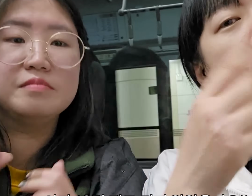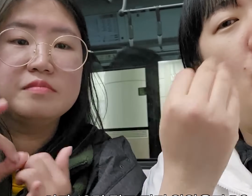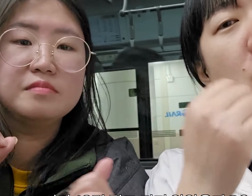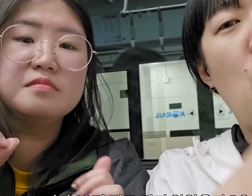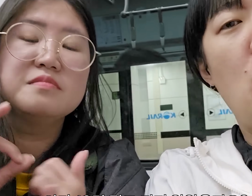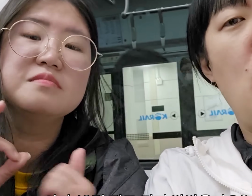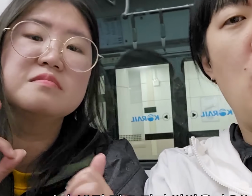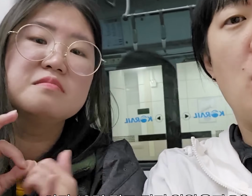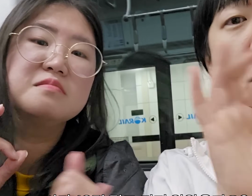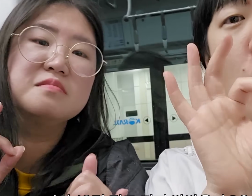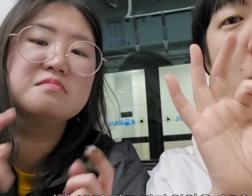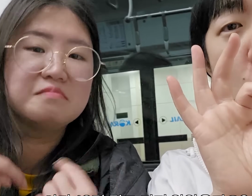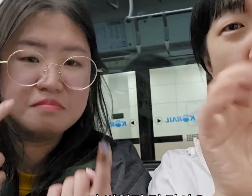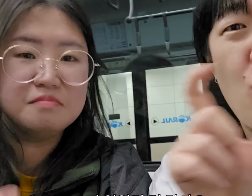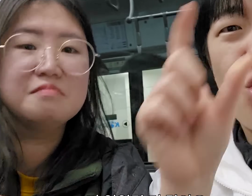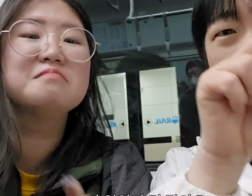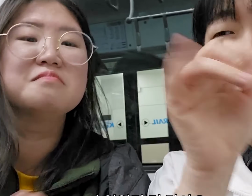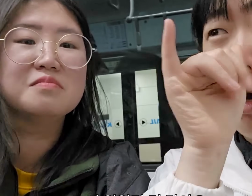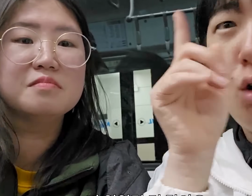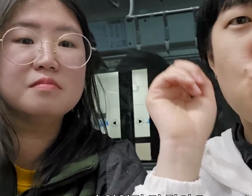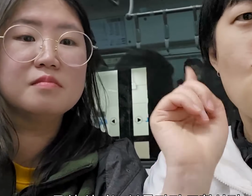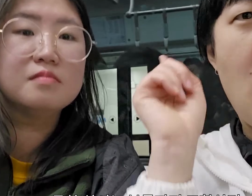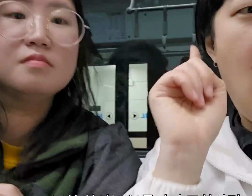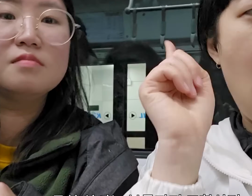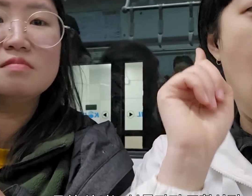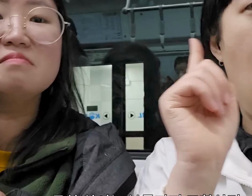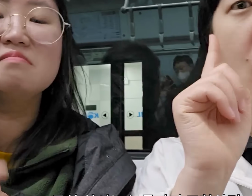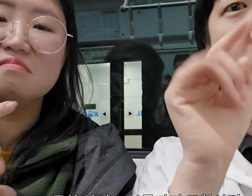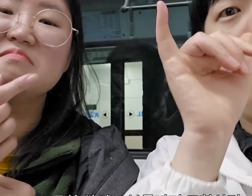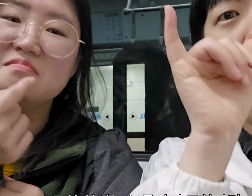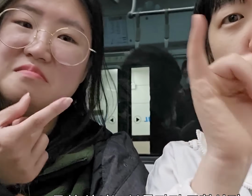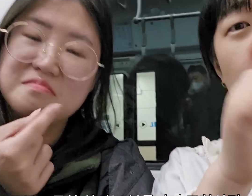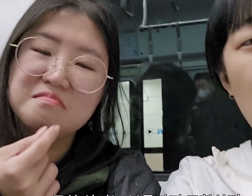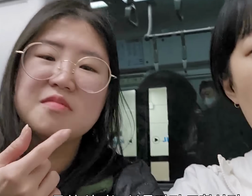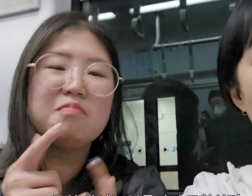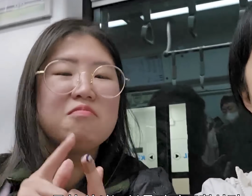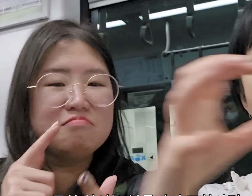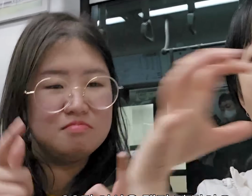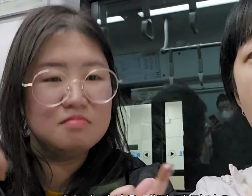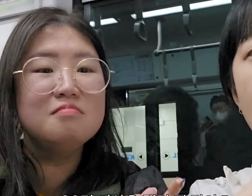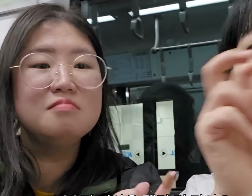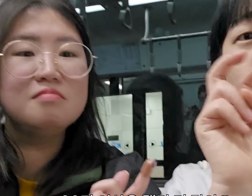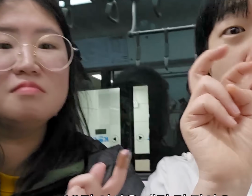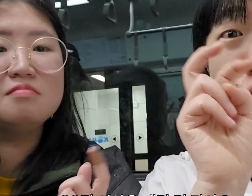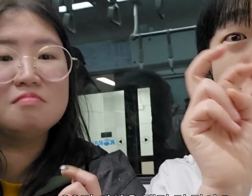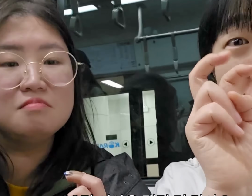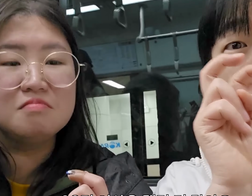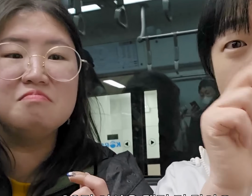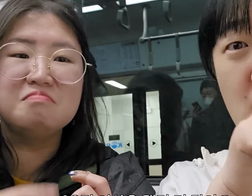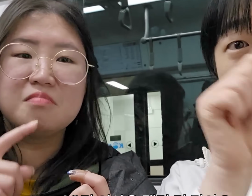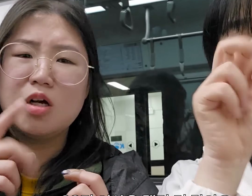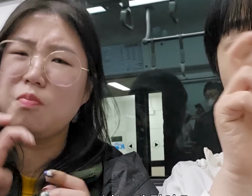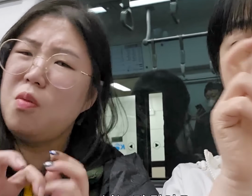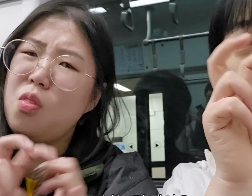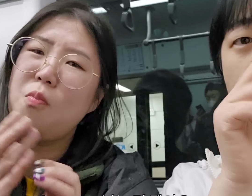Maybe around ten? I think there were more including those who lip-read, Probably more than 20 people in total.